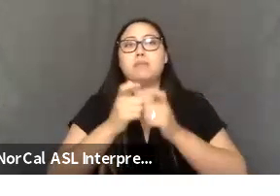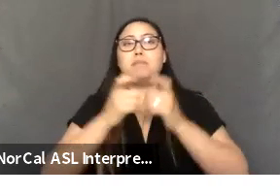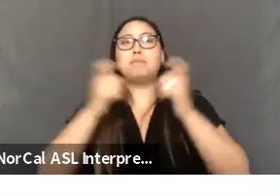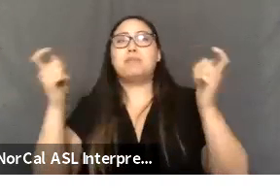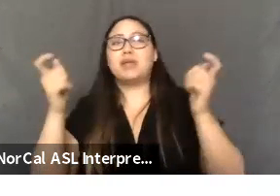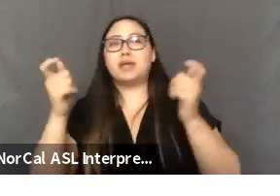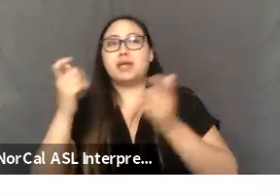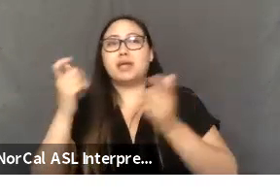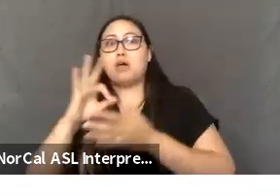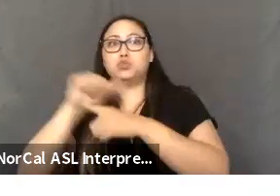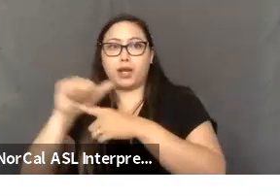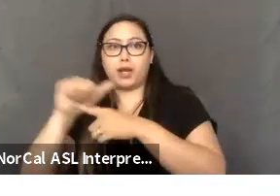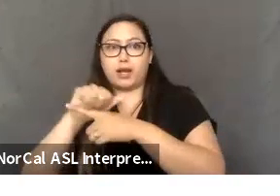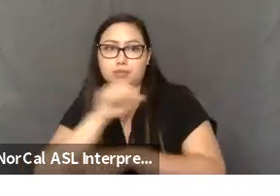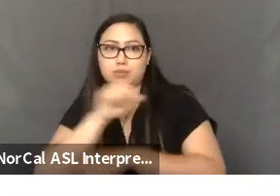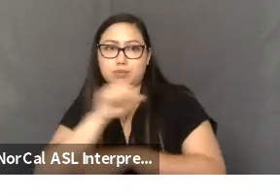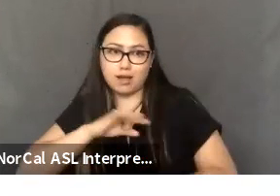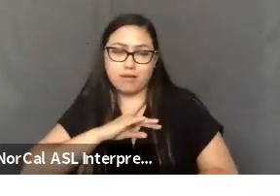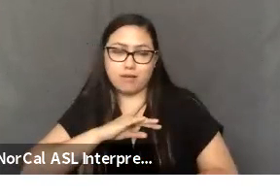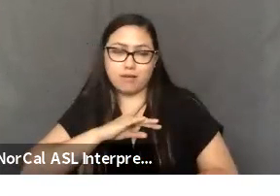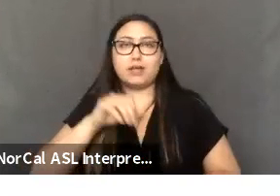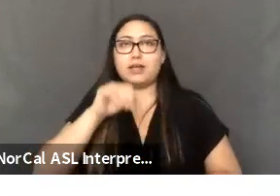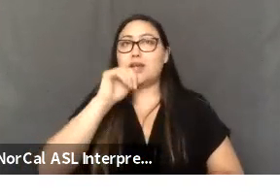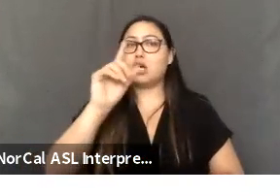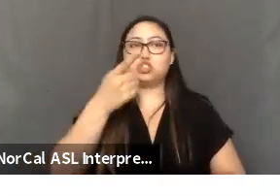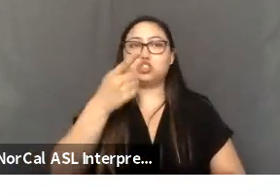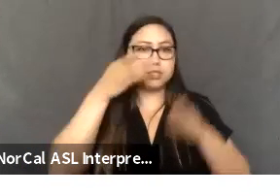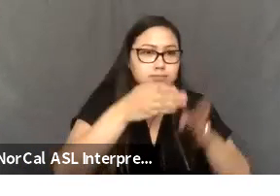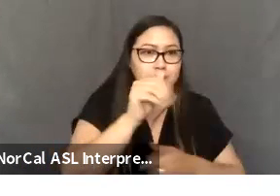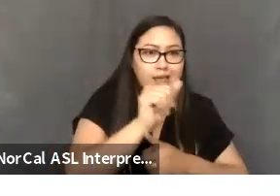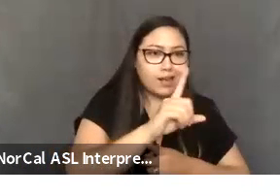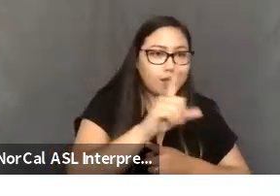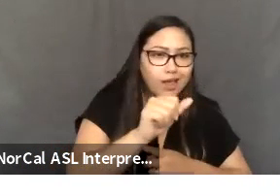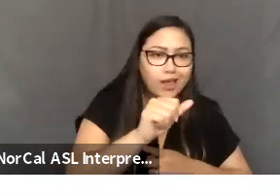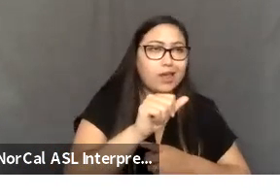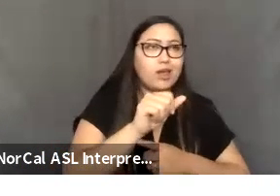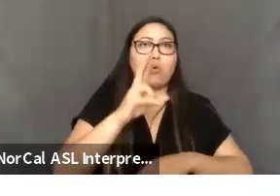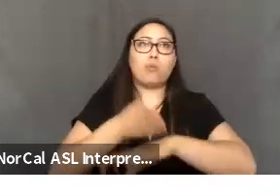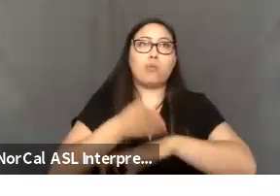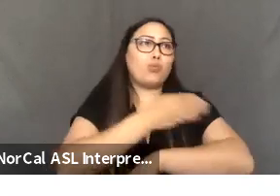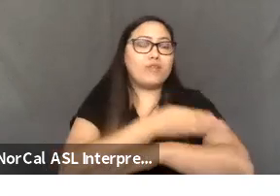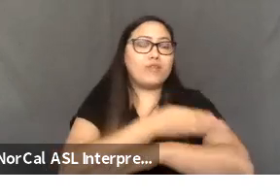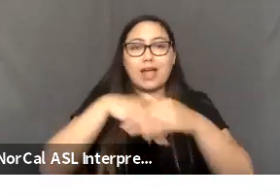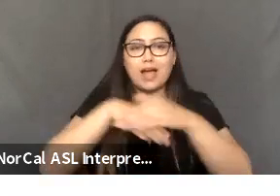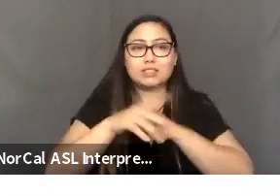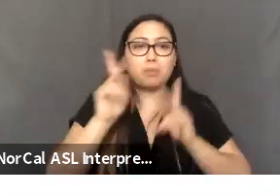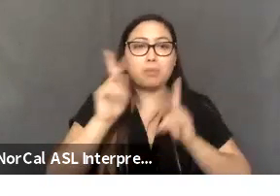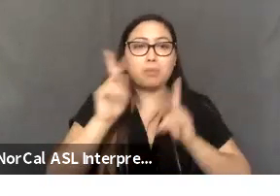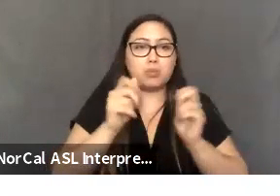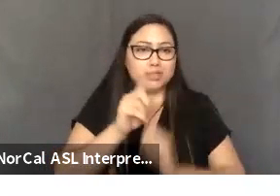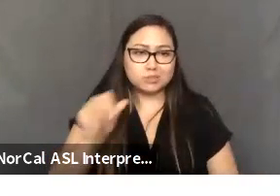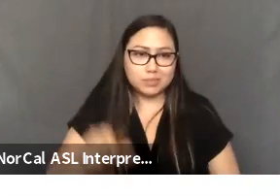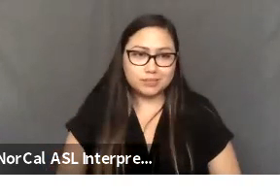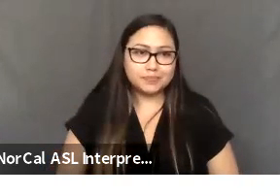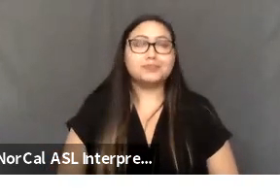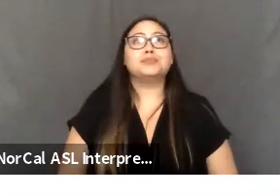trainings dedicated just to ADA or improving access for people with disabilities. As part